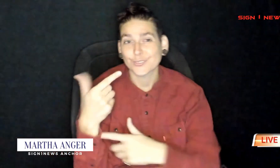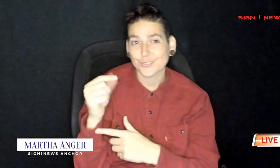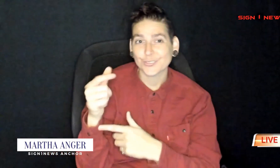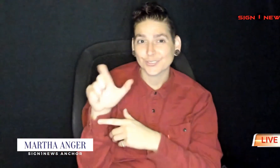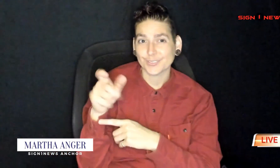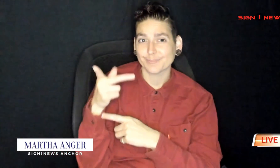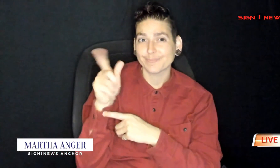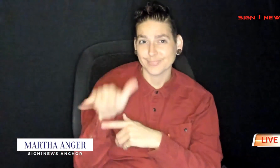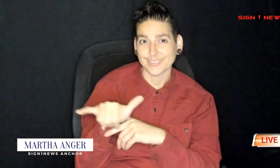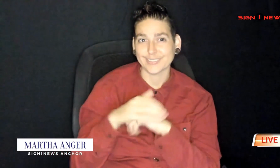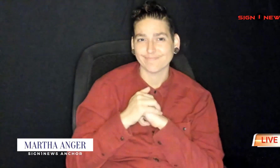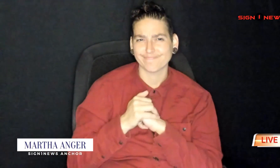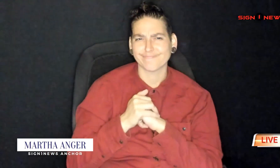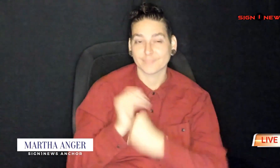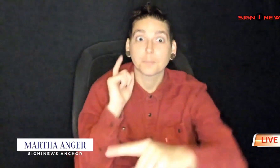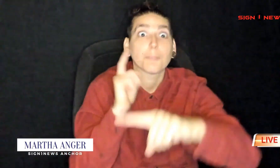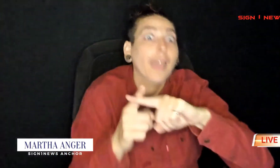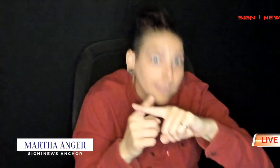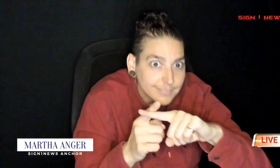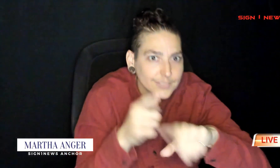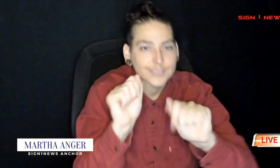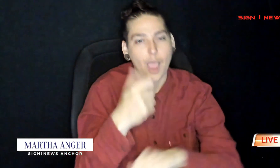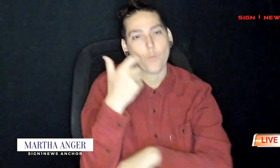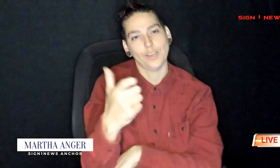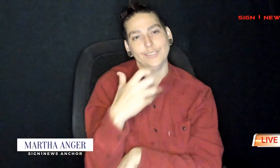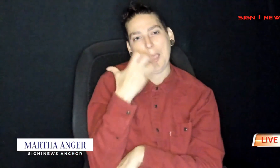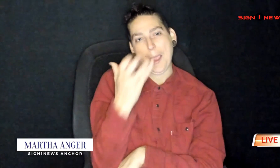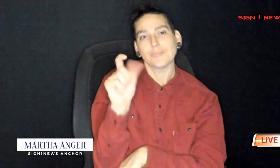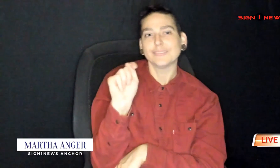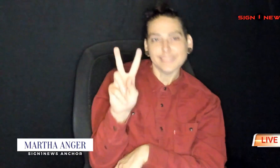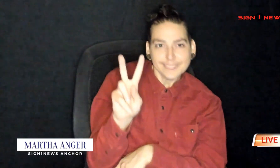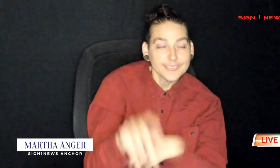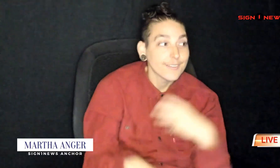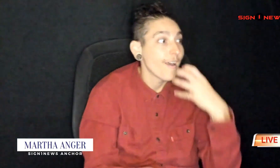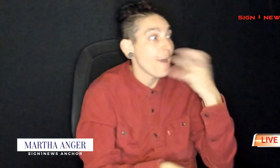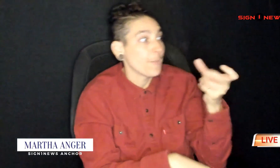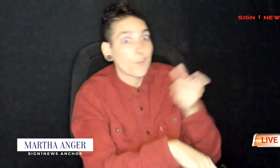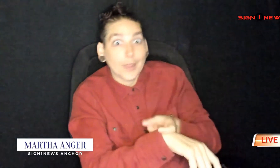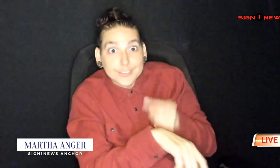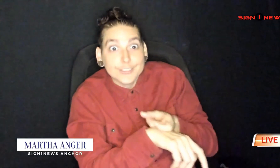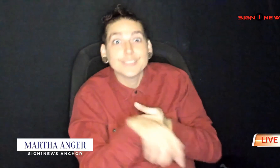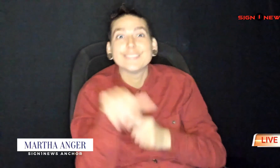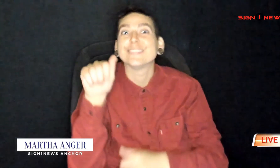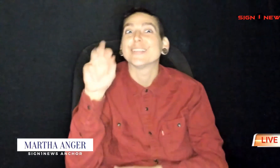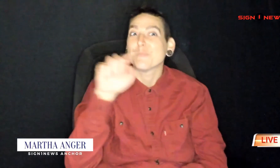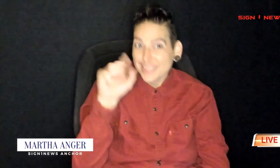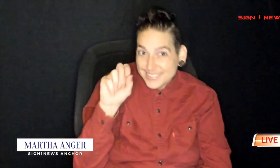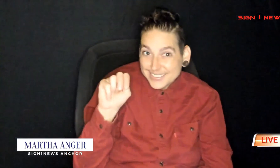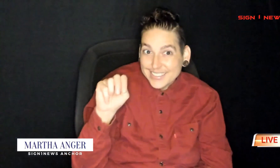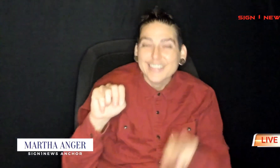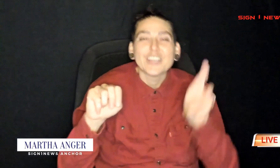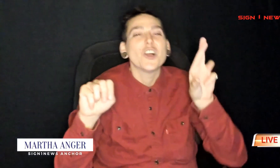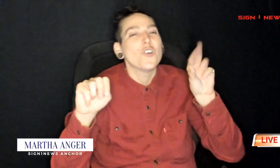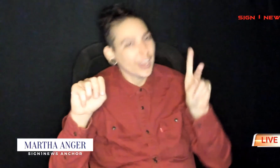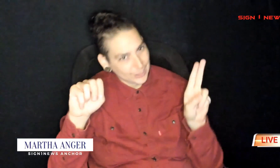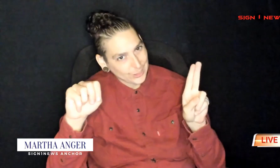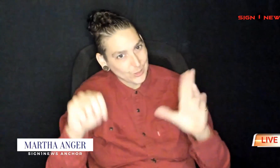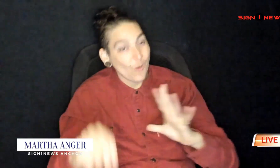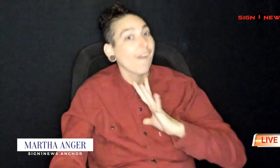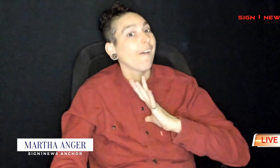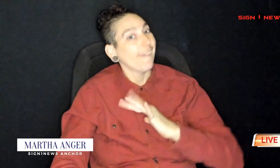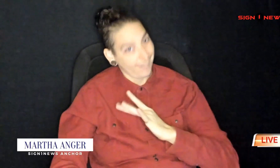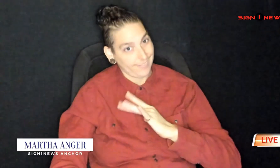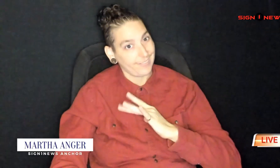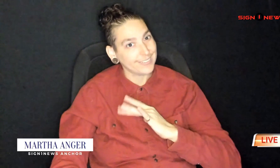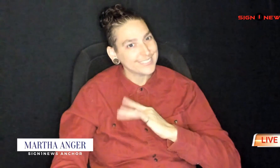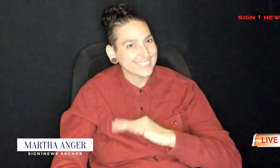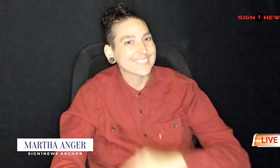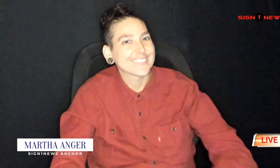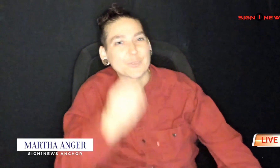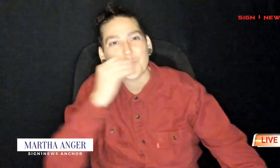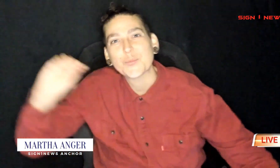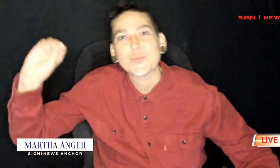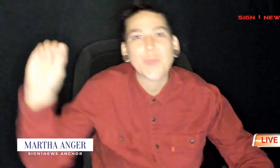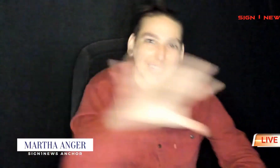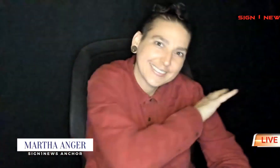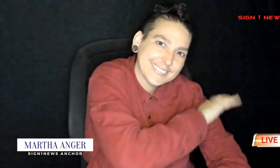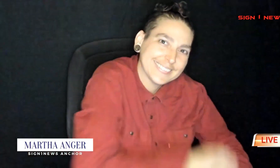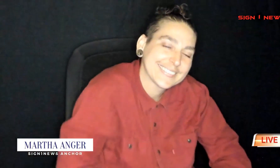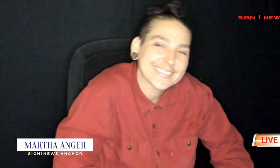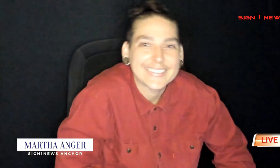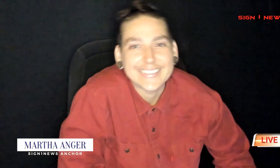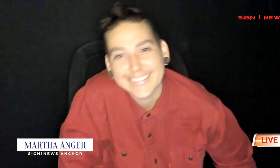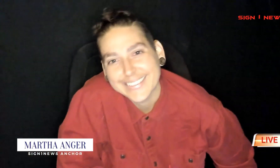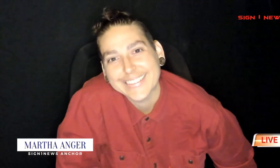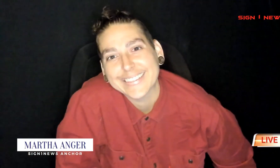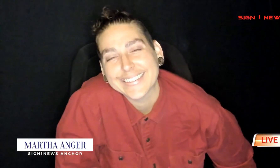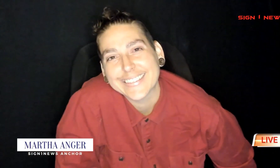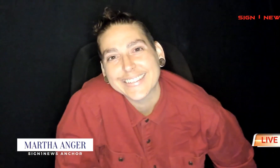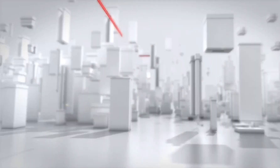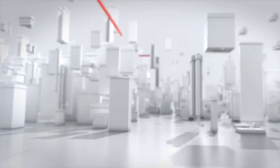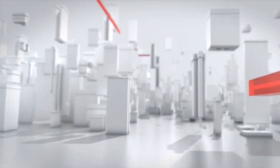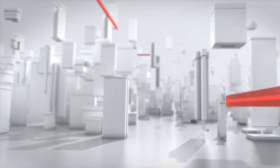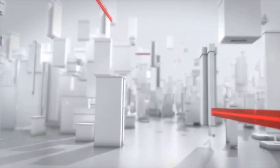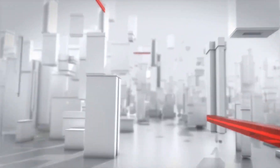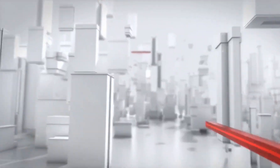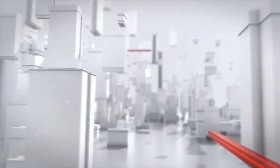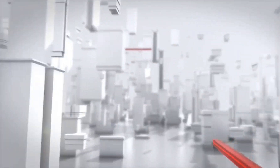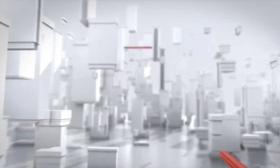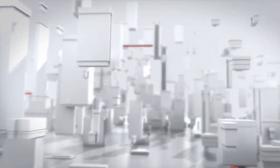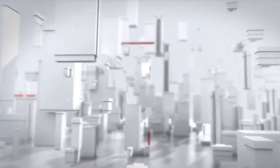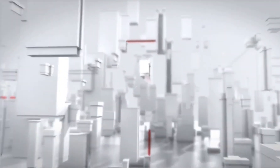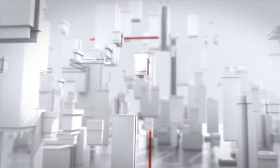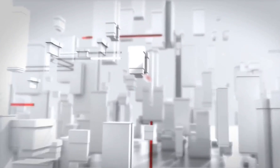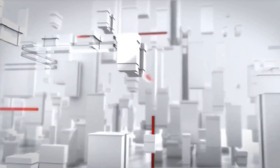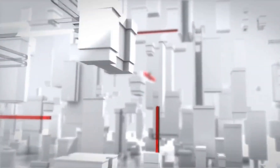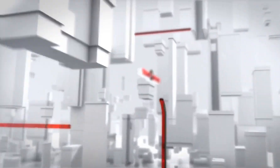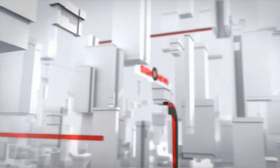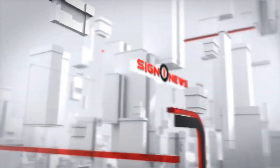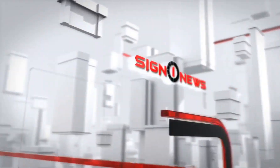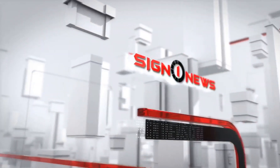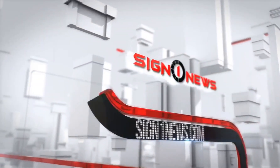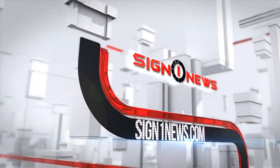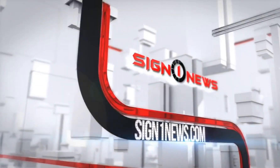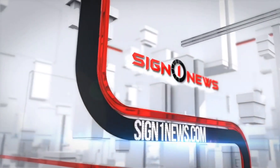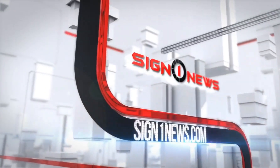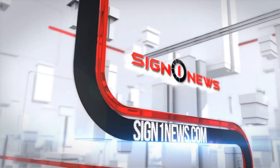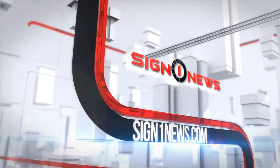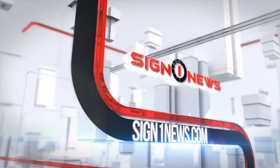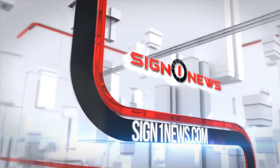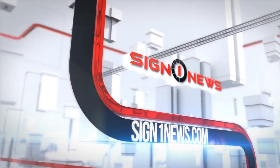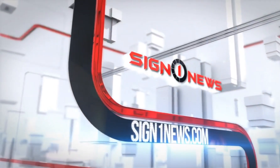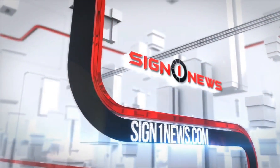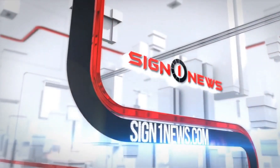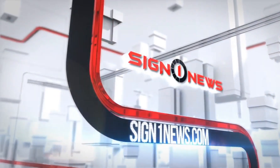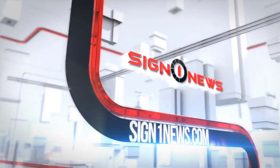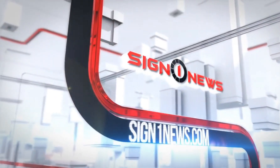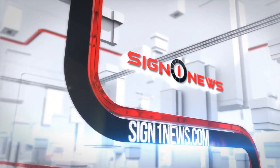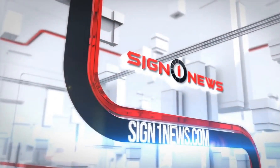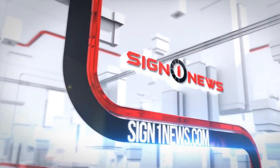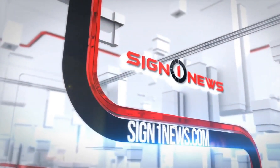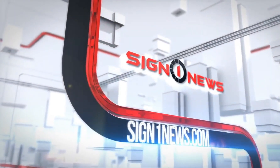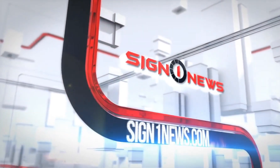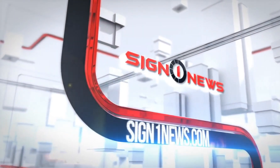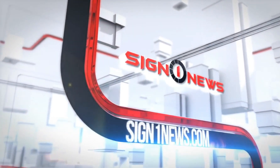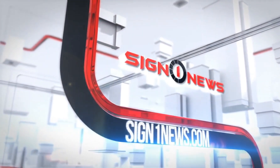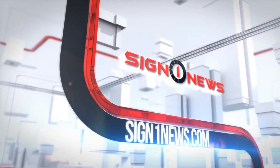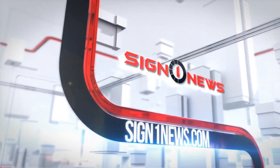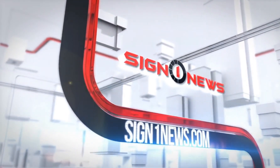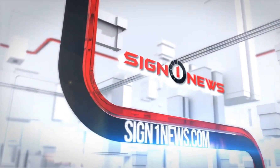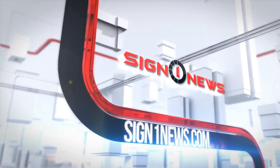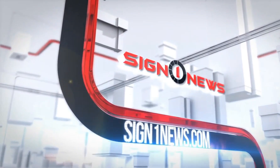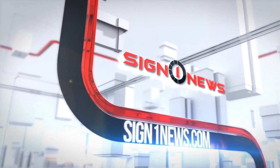smart phone and you can also watch on Apple TV Apple watch Amazon and Roku